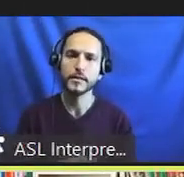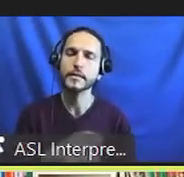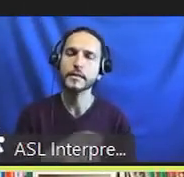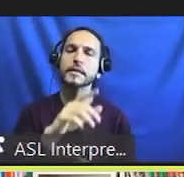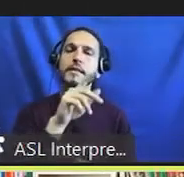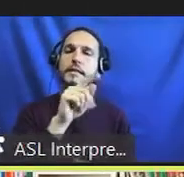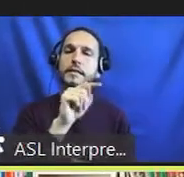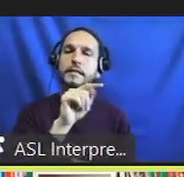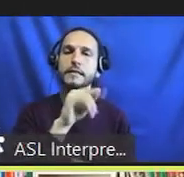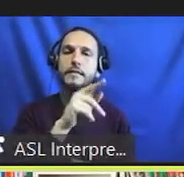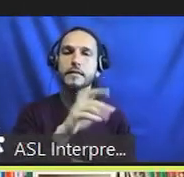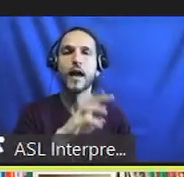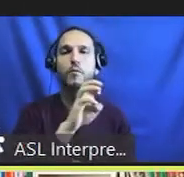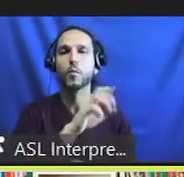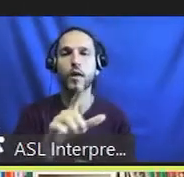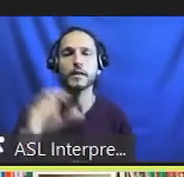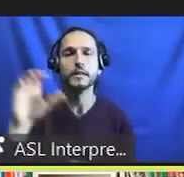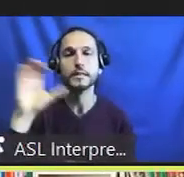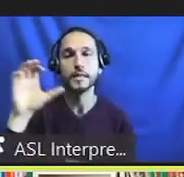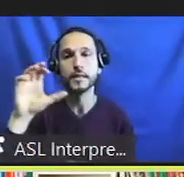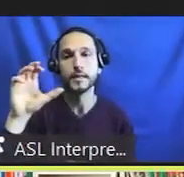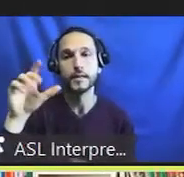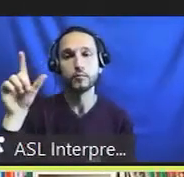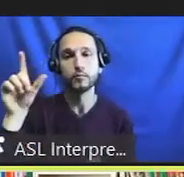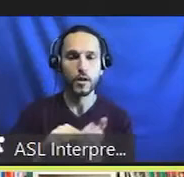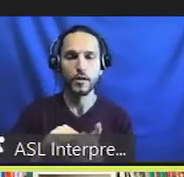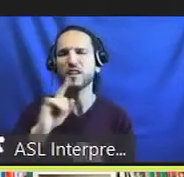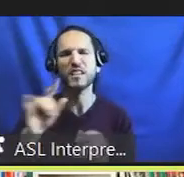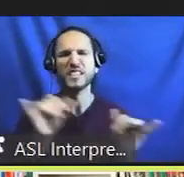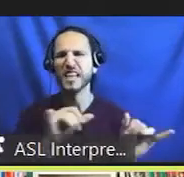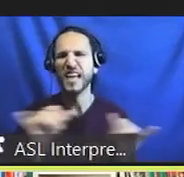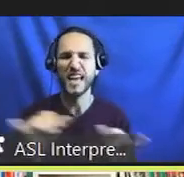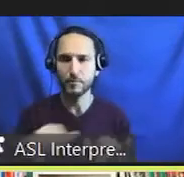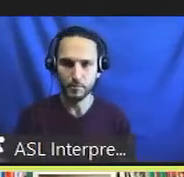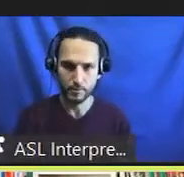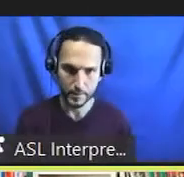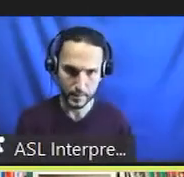they are both identical to one another.